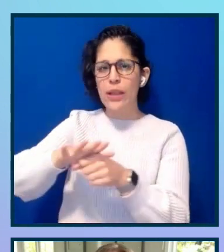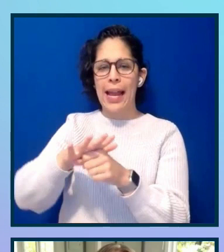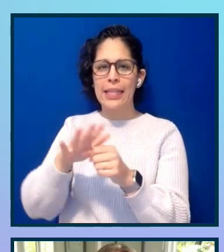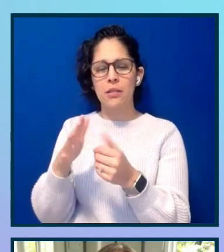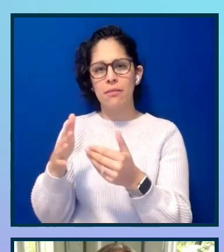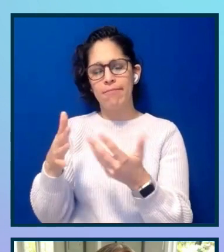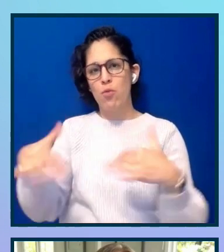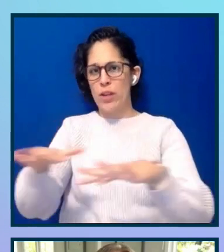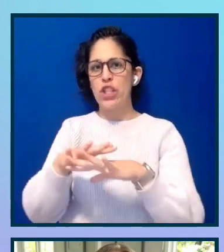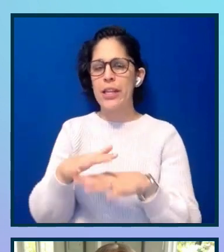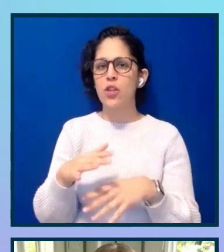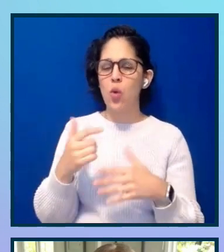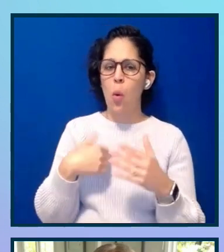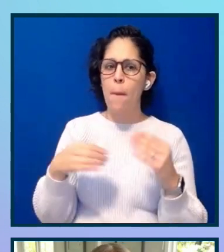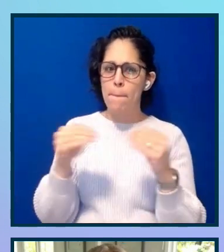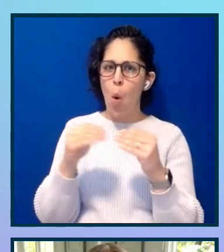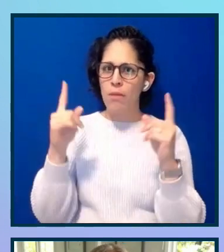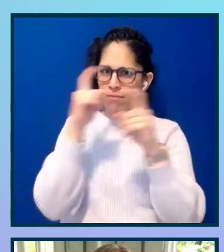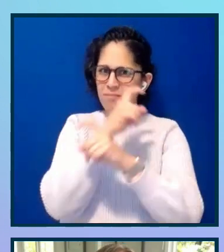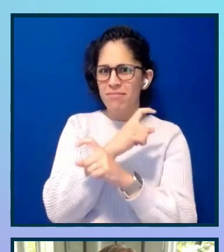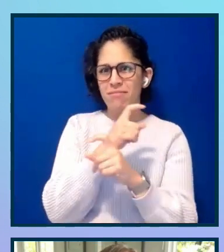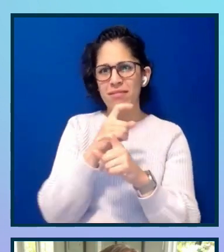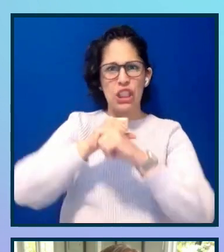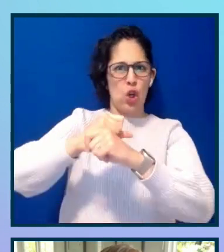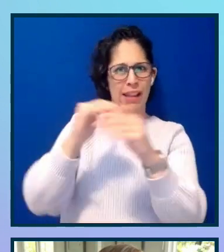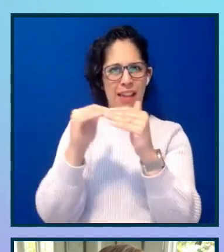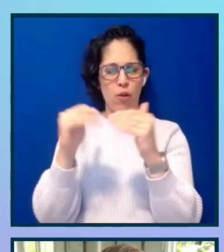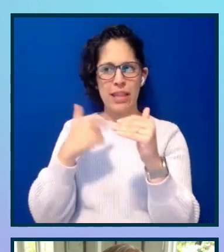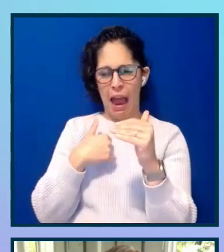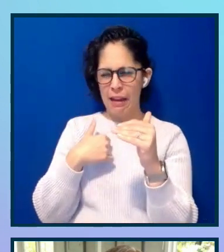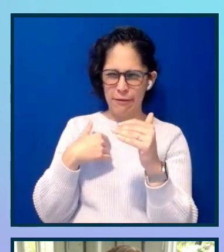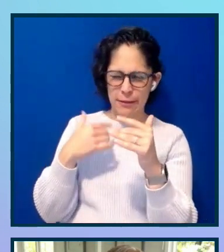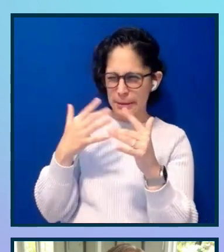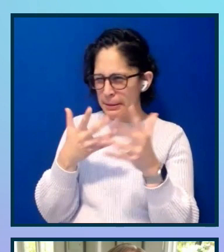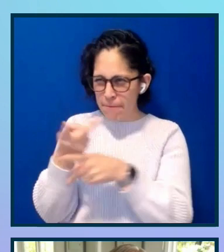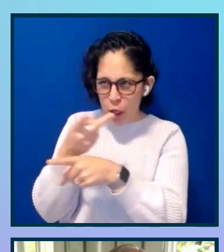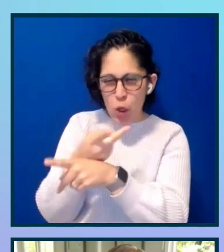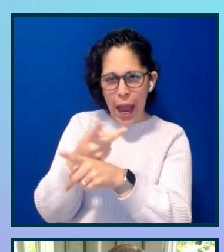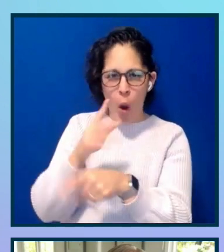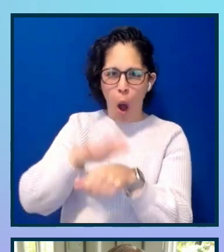and the most complex security models on the planet. My latest project was with Disney+